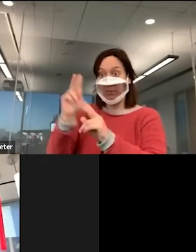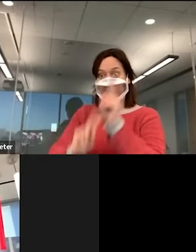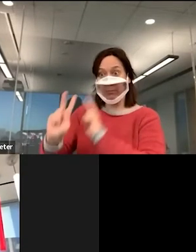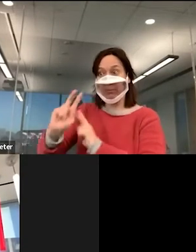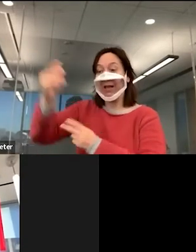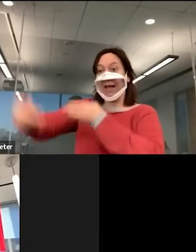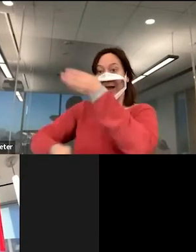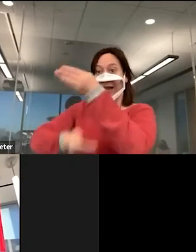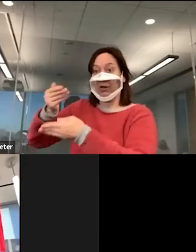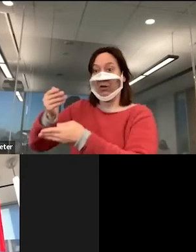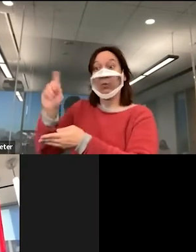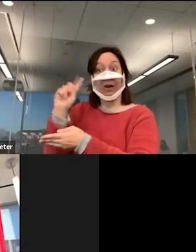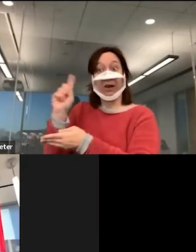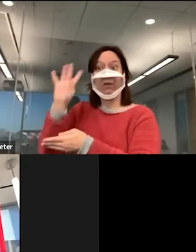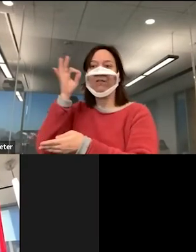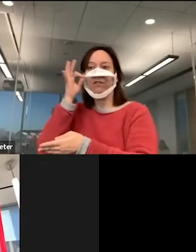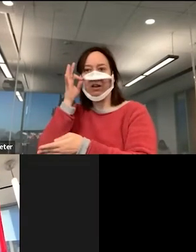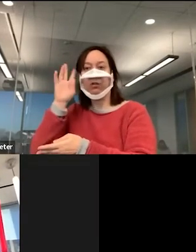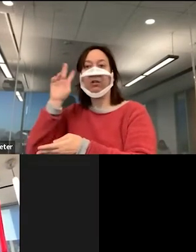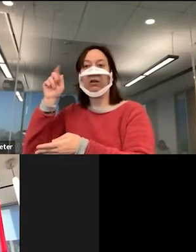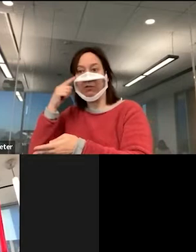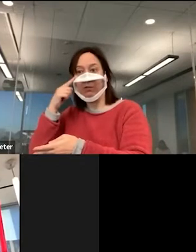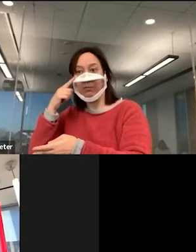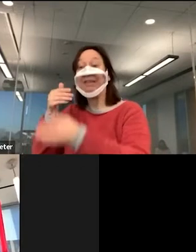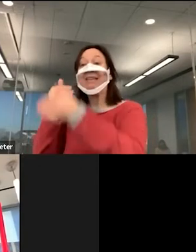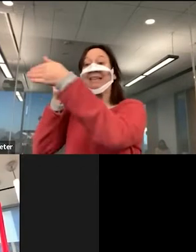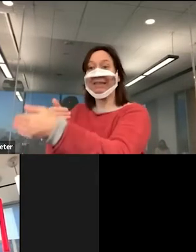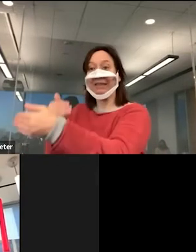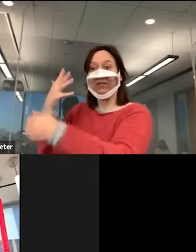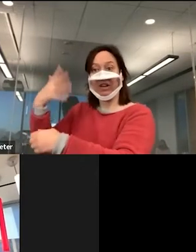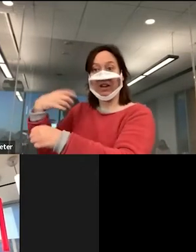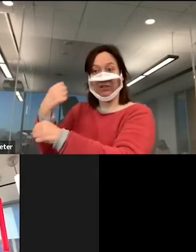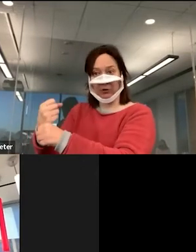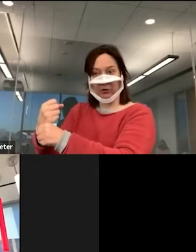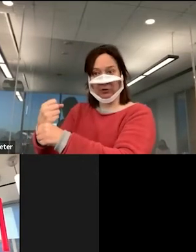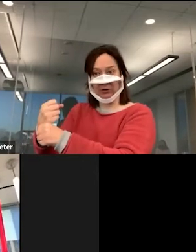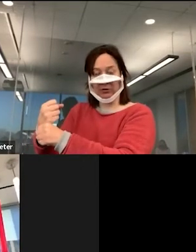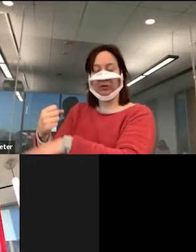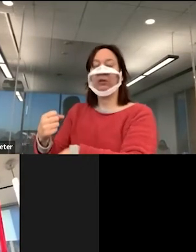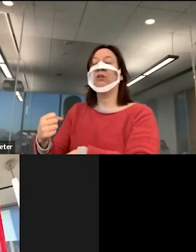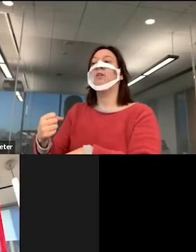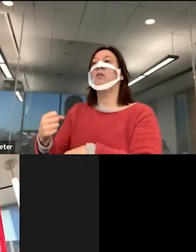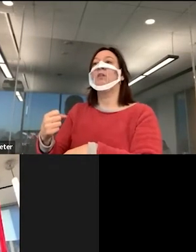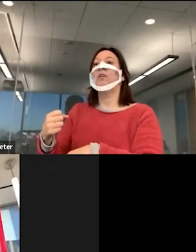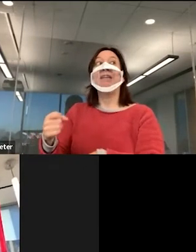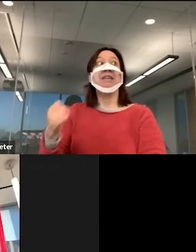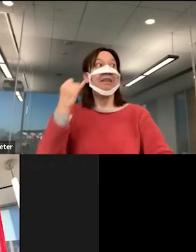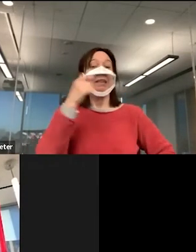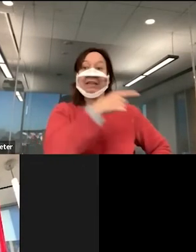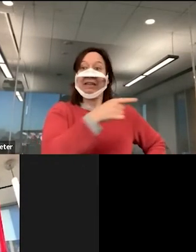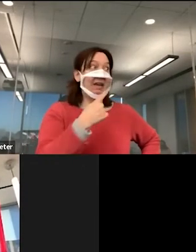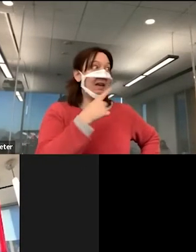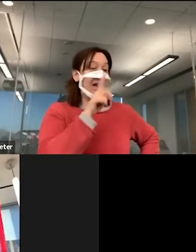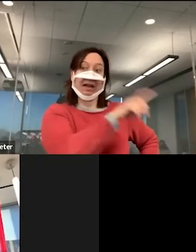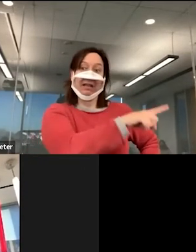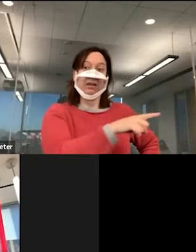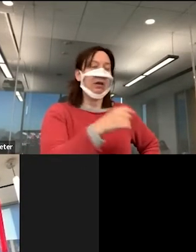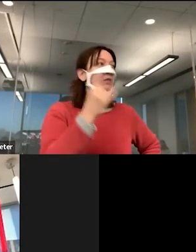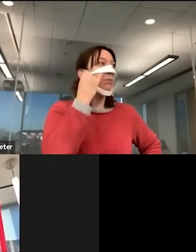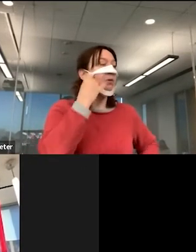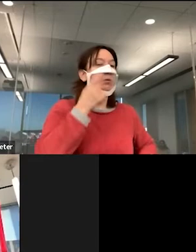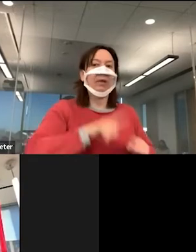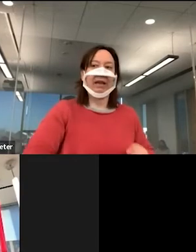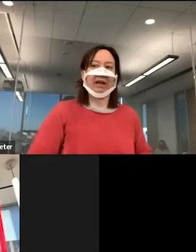was a five-year period of time this question was what if we don't do that what if we can't do that